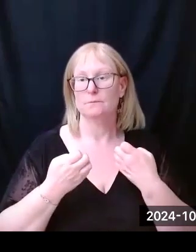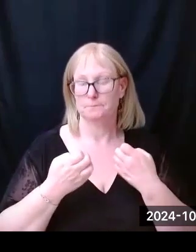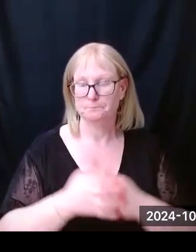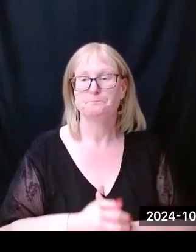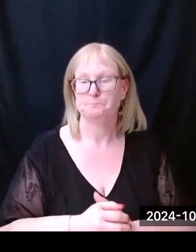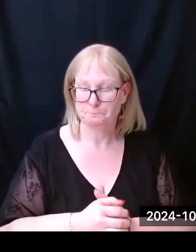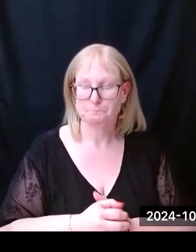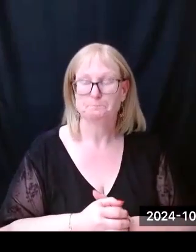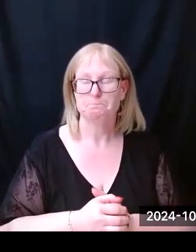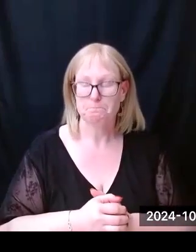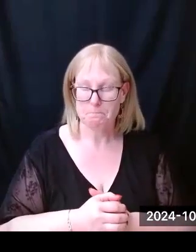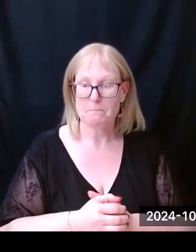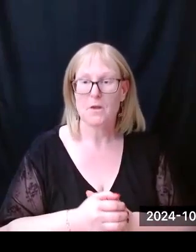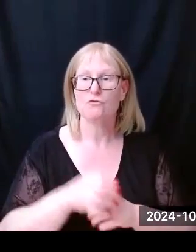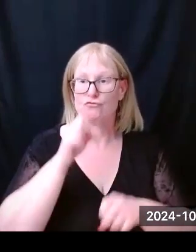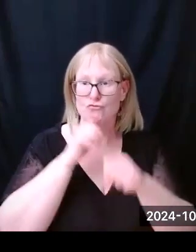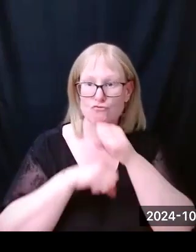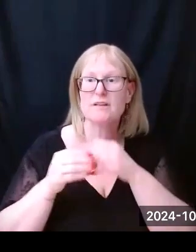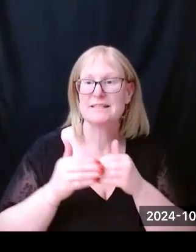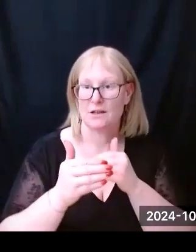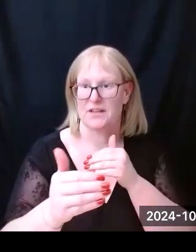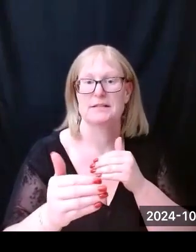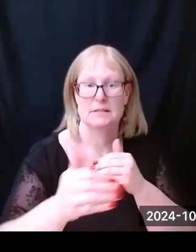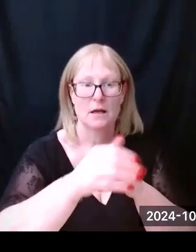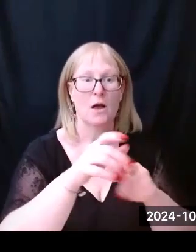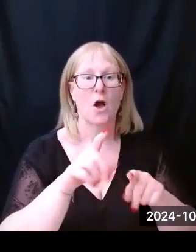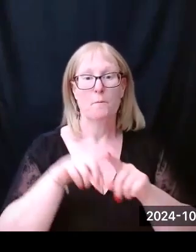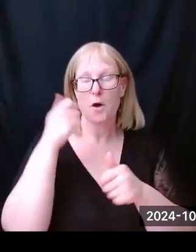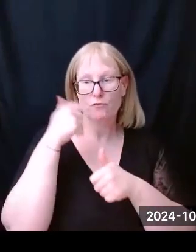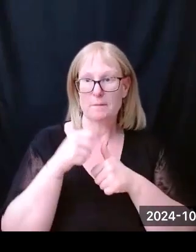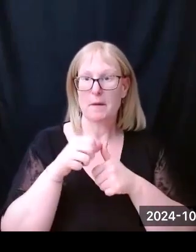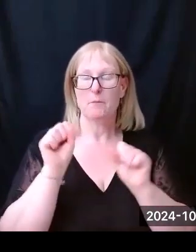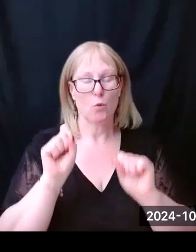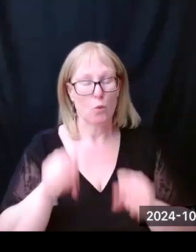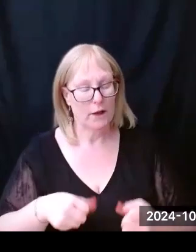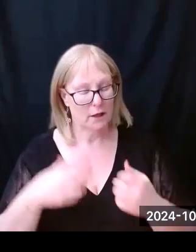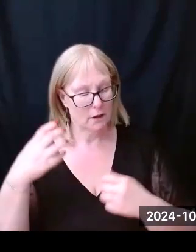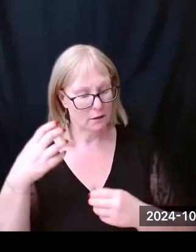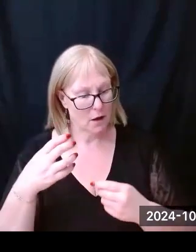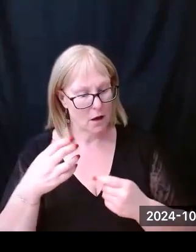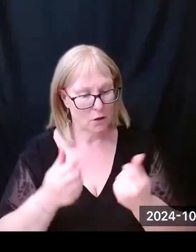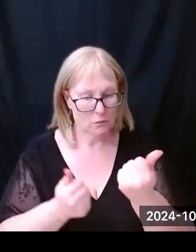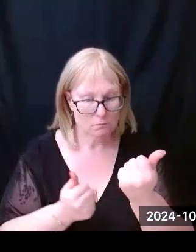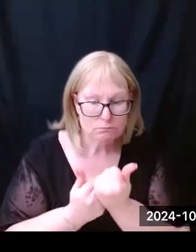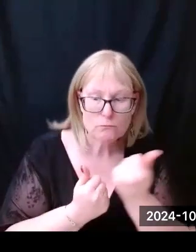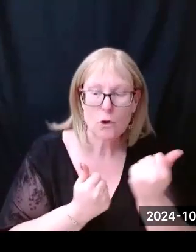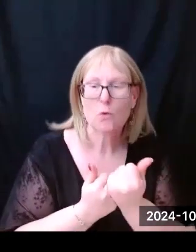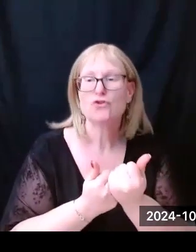But we have to remember that regardless of all this, we can coach and support them to develop these skills. Now, again, this